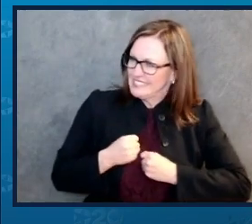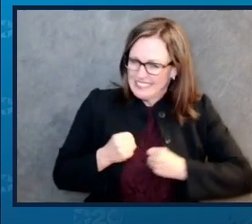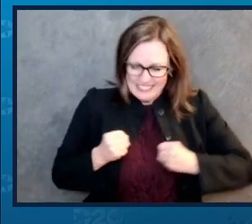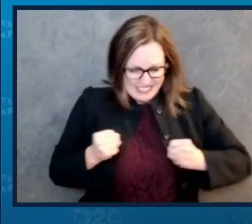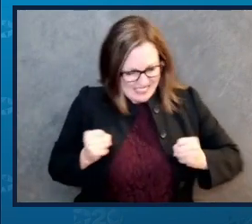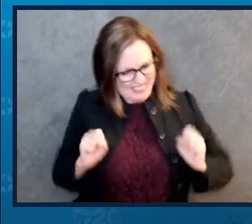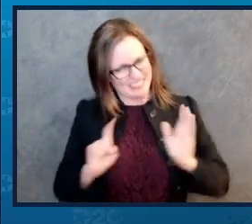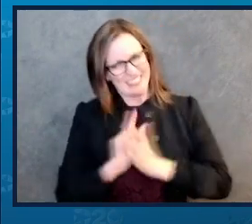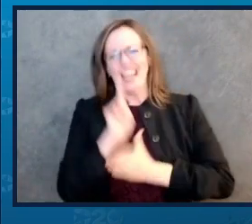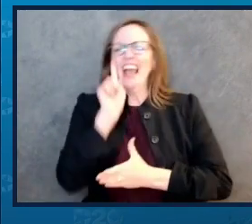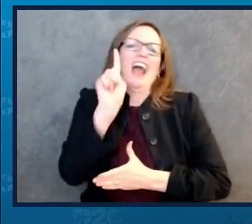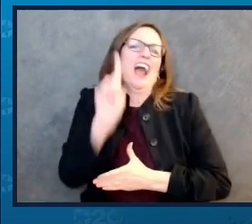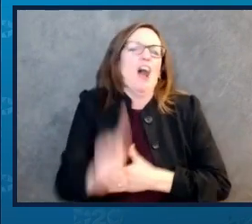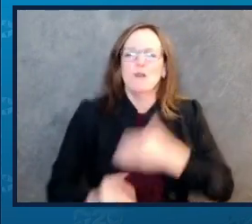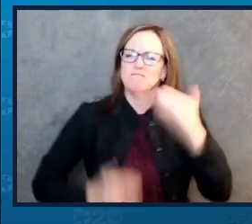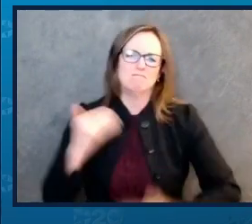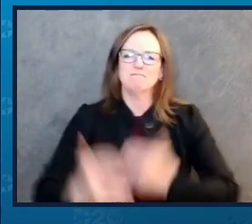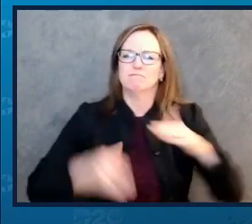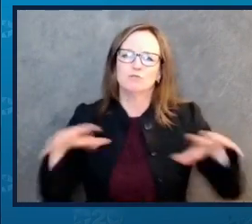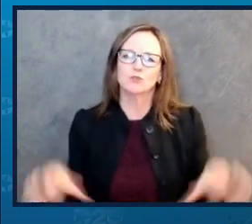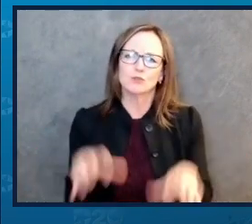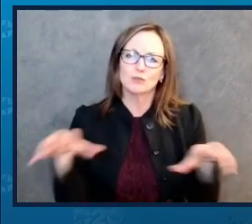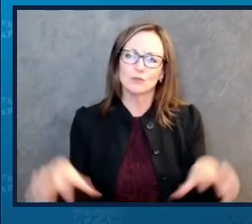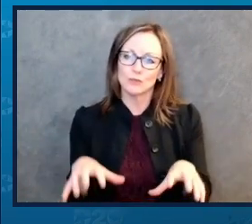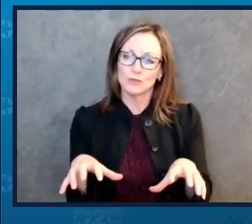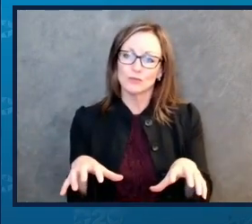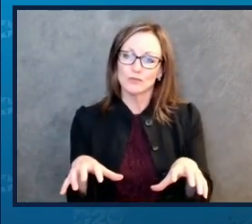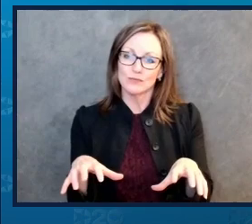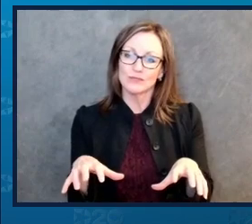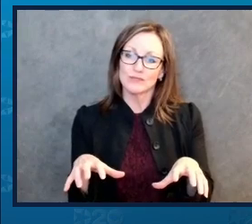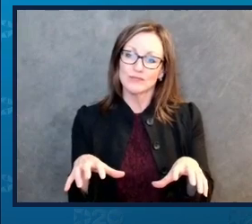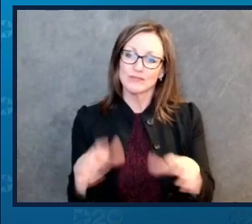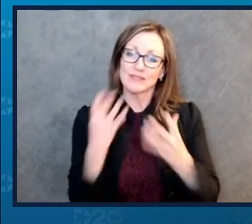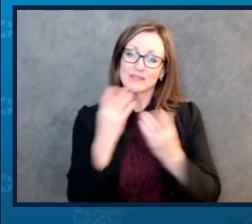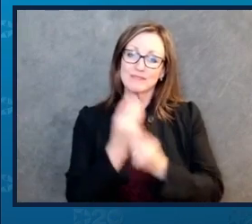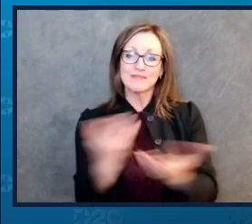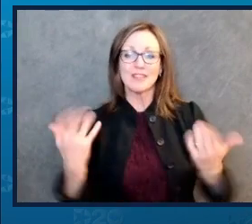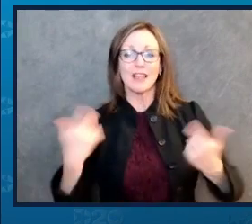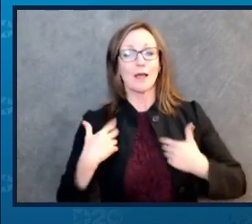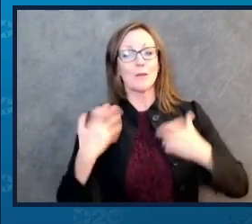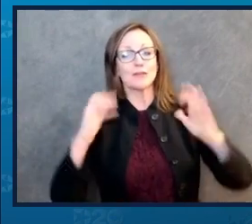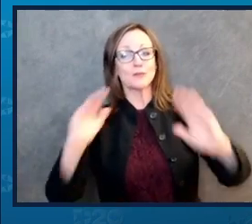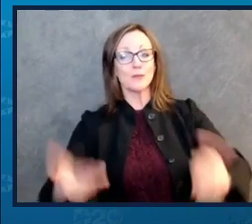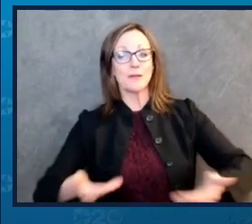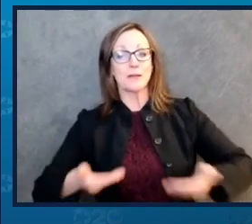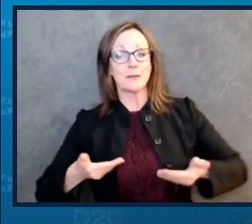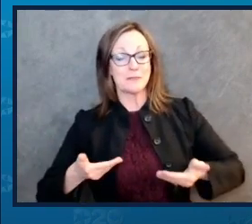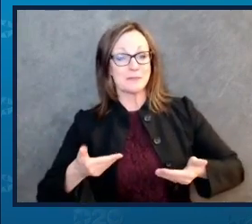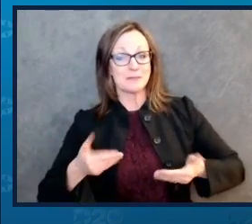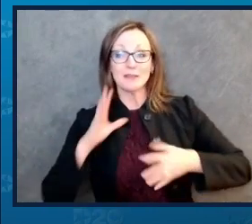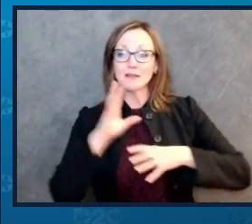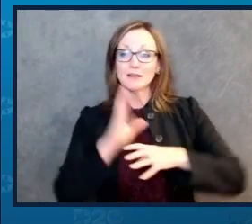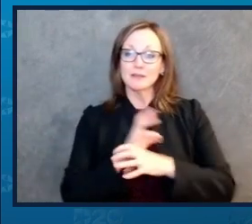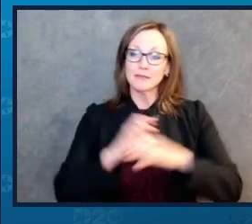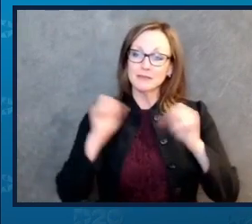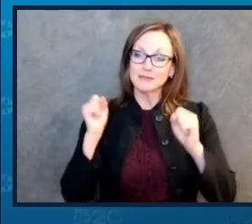WELCOME. COMING UP, WE'LL HEAR FROM PRESIDENT BARACK OBAMA AND